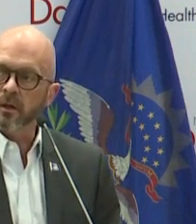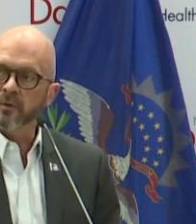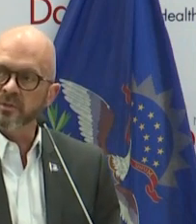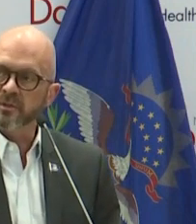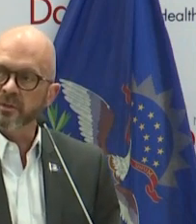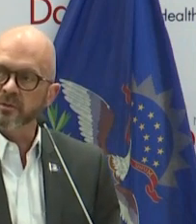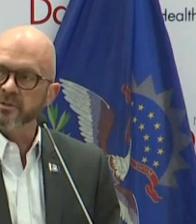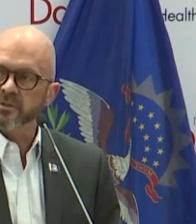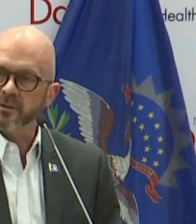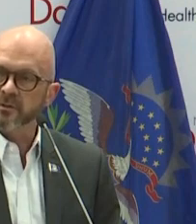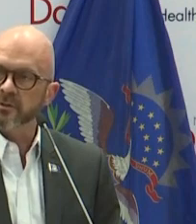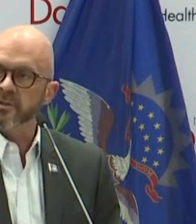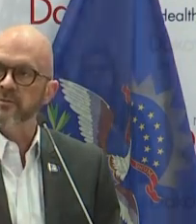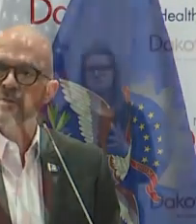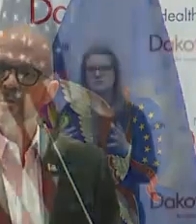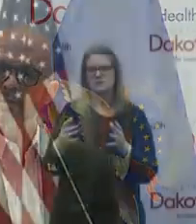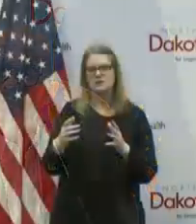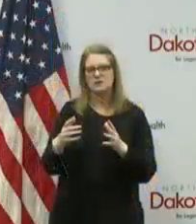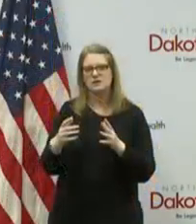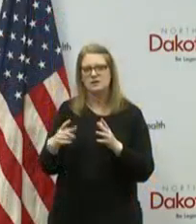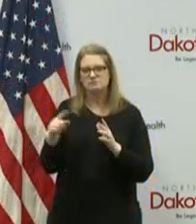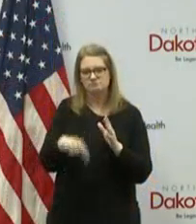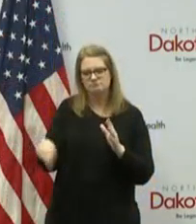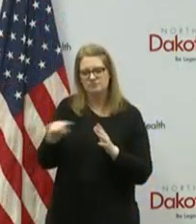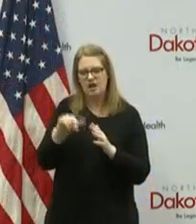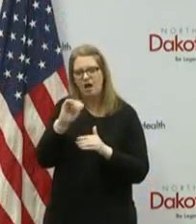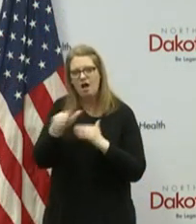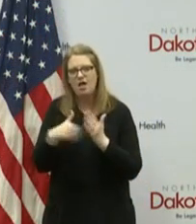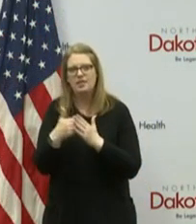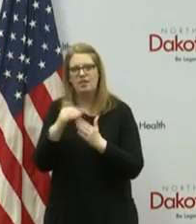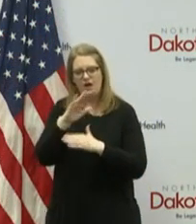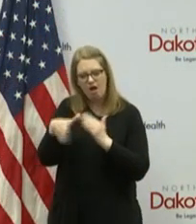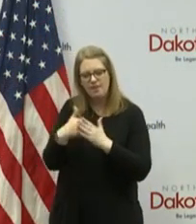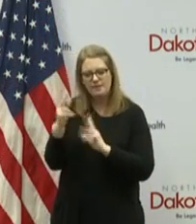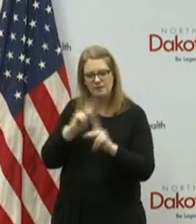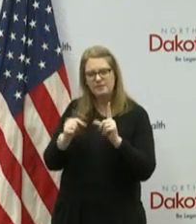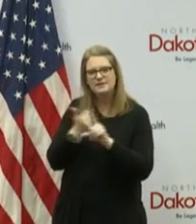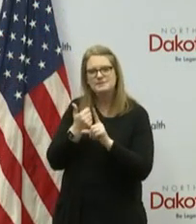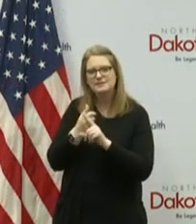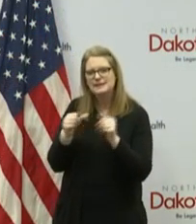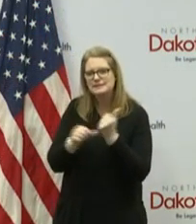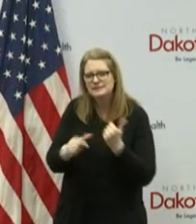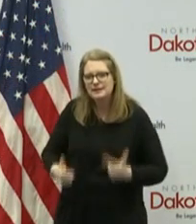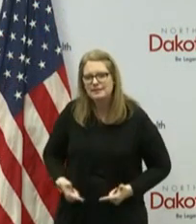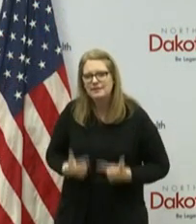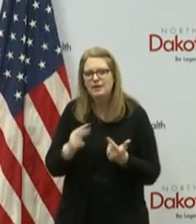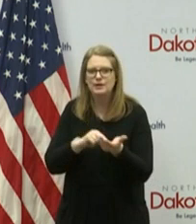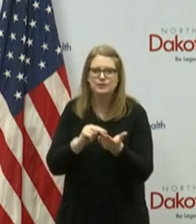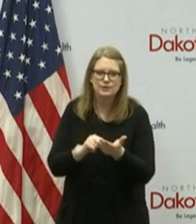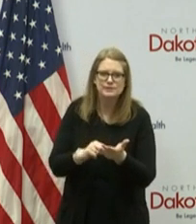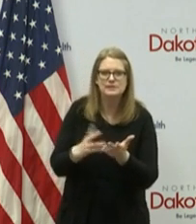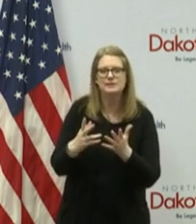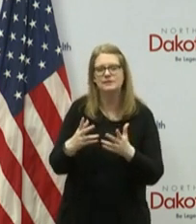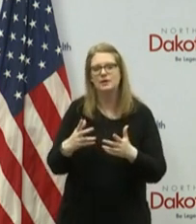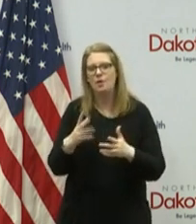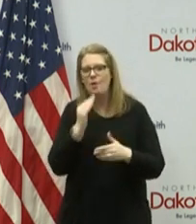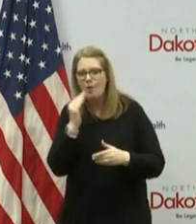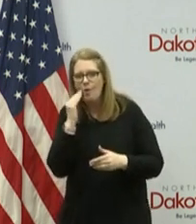OF THE 8 THAT ARE NOT CHECKED. WE ARE GOING TO FOCUS VERY GENTLY ON PROTECTING OUR MOST VULNERABLE AND I WANT TO HIGHLIGHT WHAT THE GOVERNMENT SAID THIS IS ONE OF OUR MOST